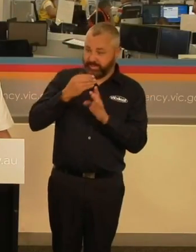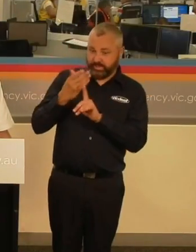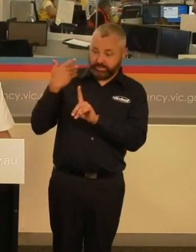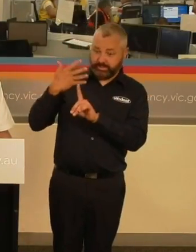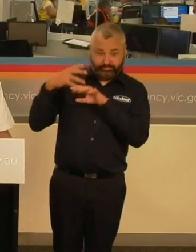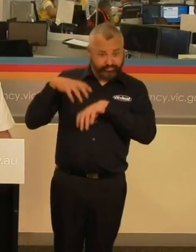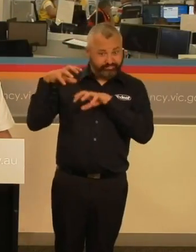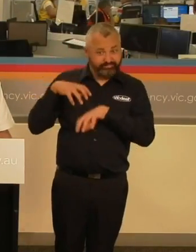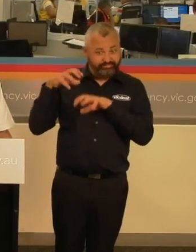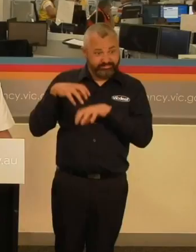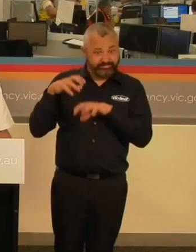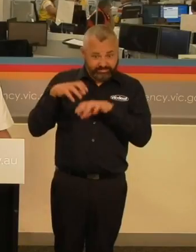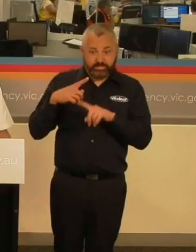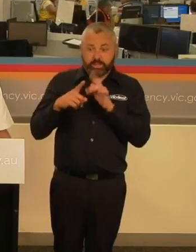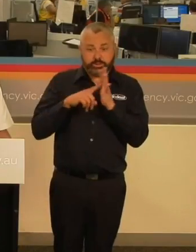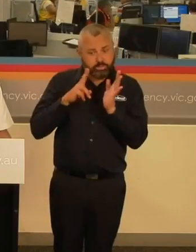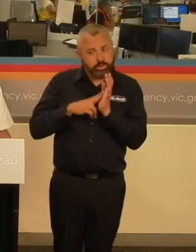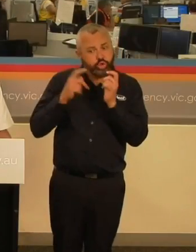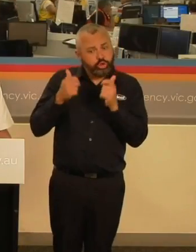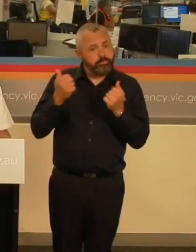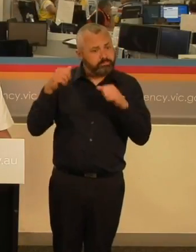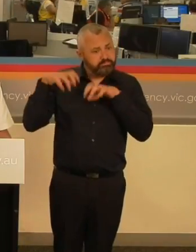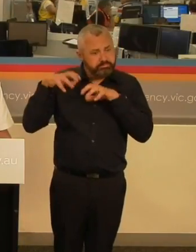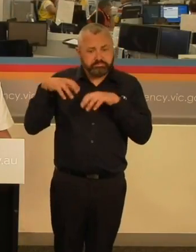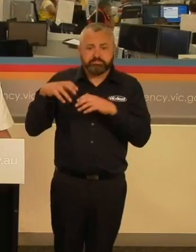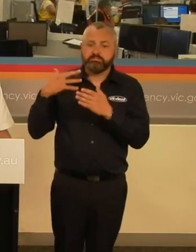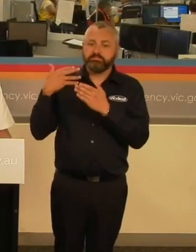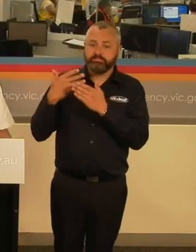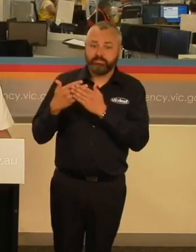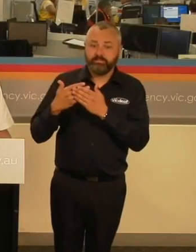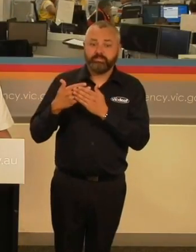early parts of January but the condition is burning the the moisture off in the